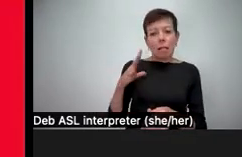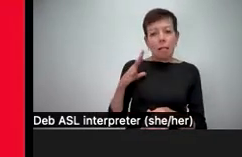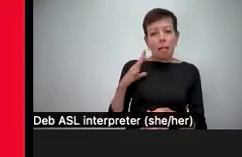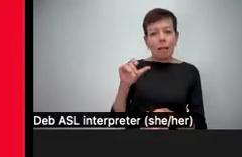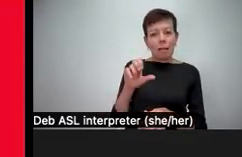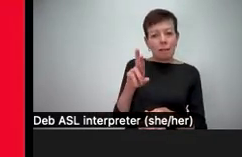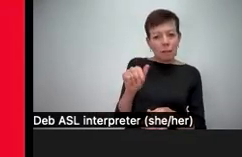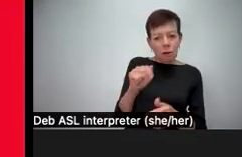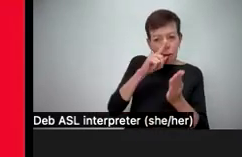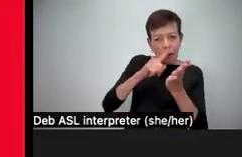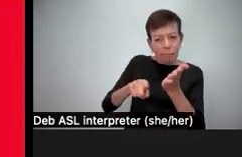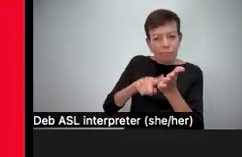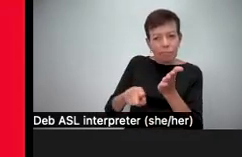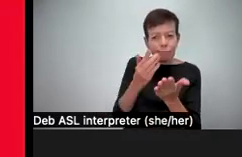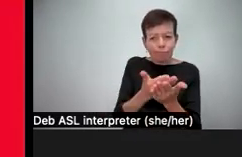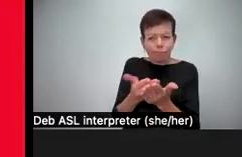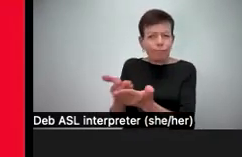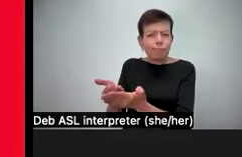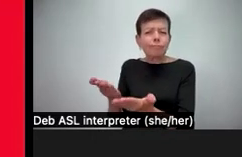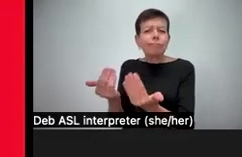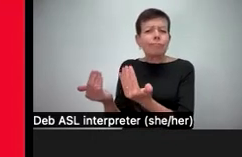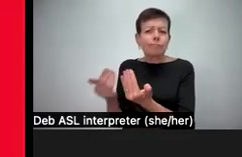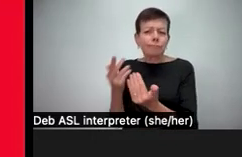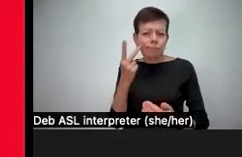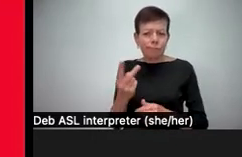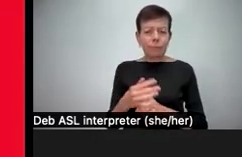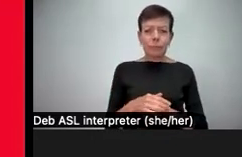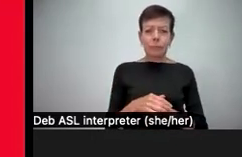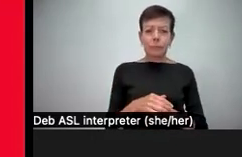A big one is that a portion of the budget must be used to hire a local artist. I've said this a